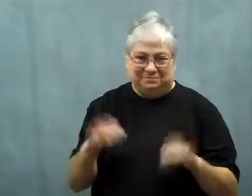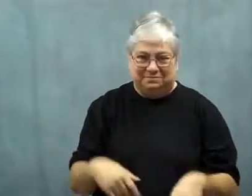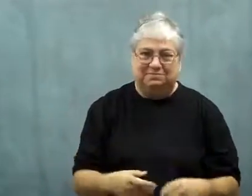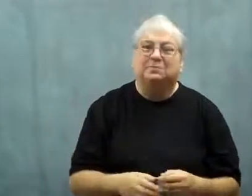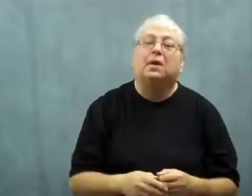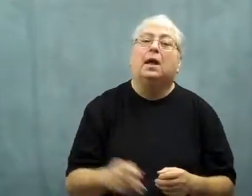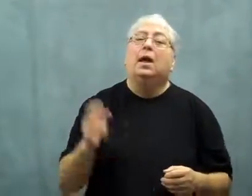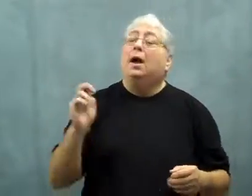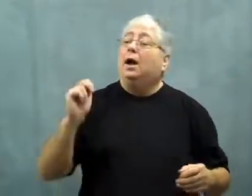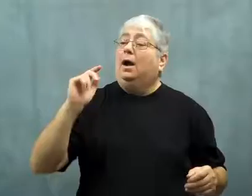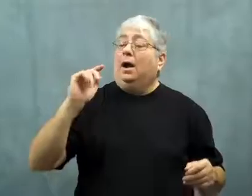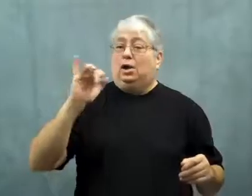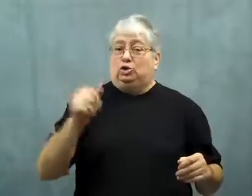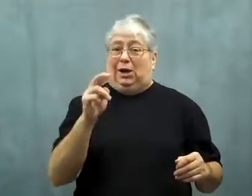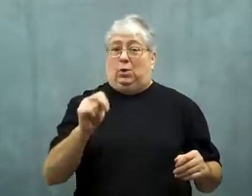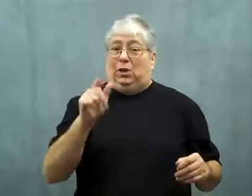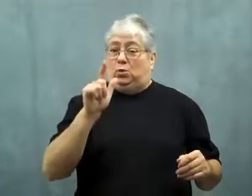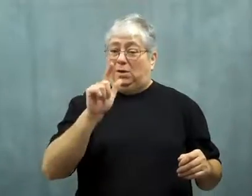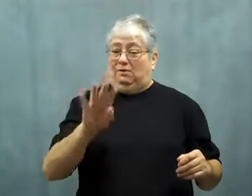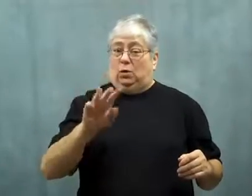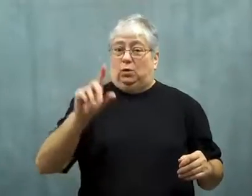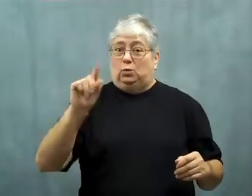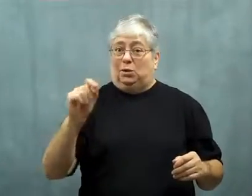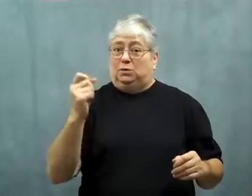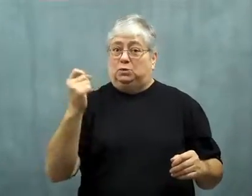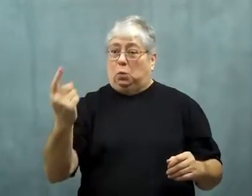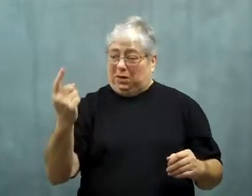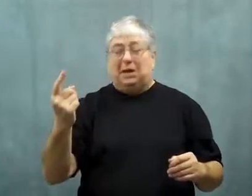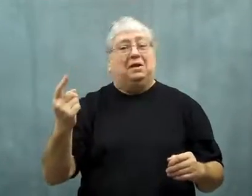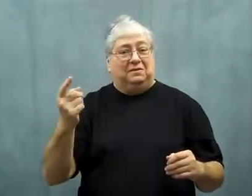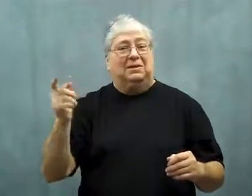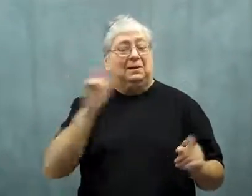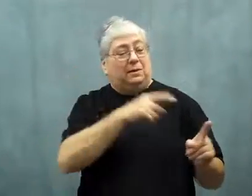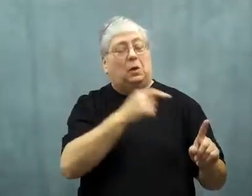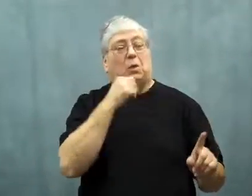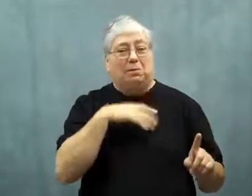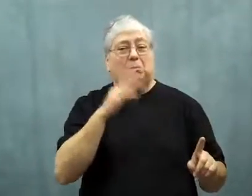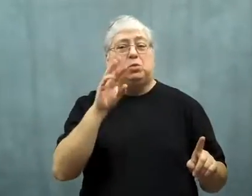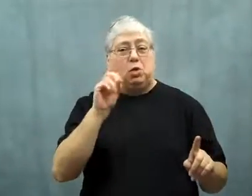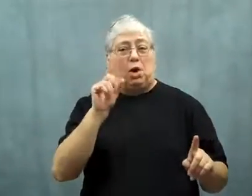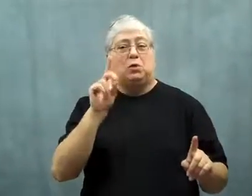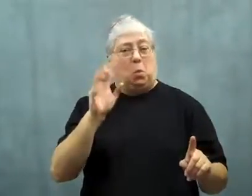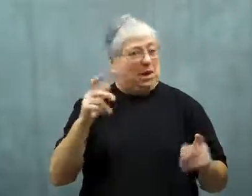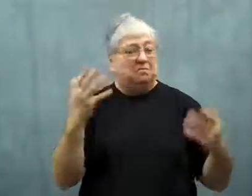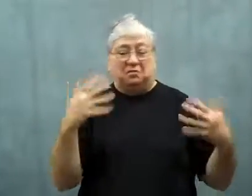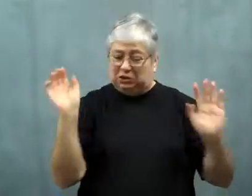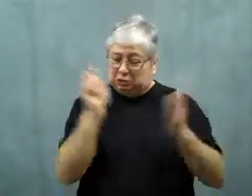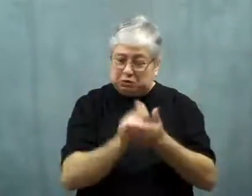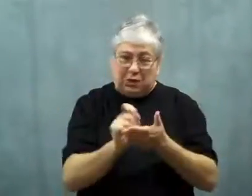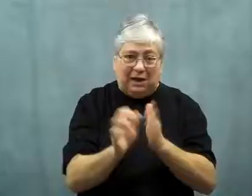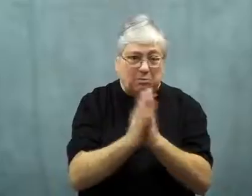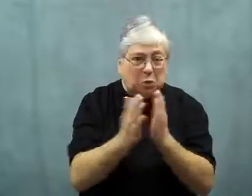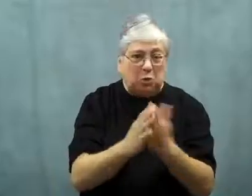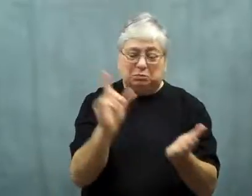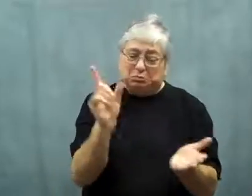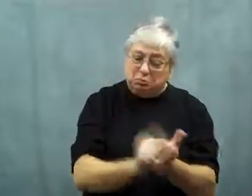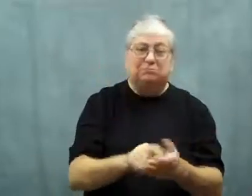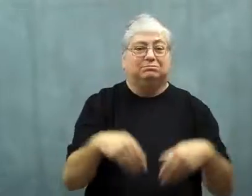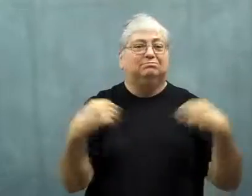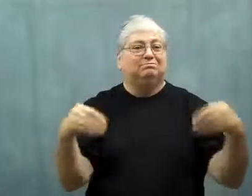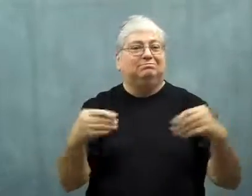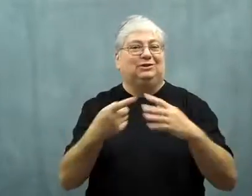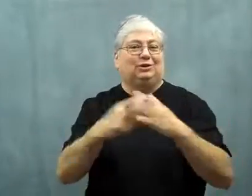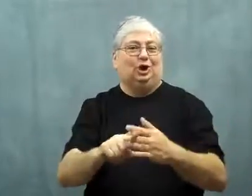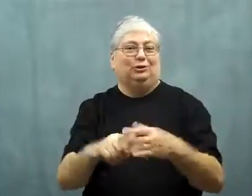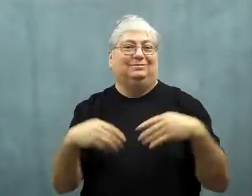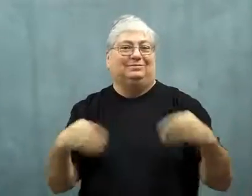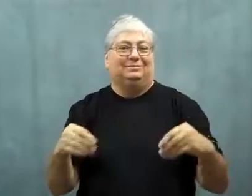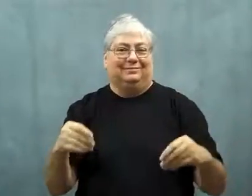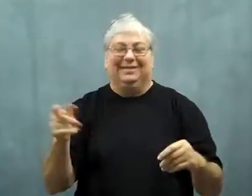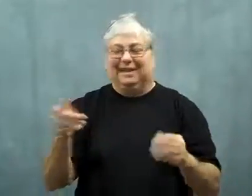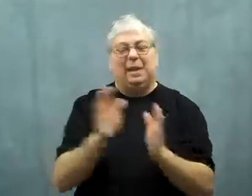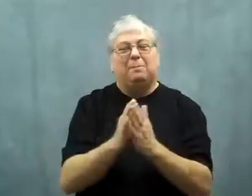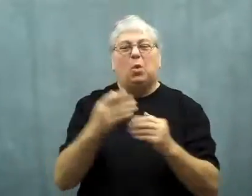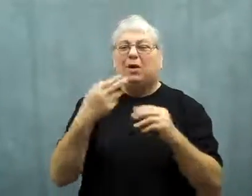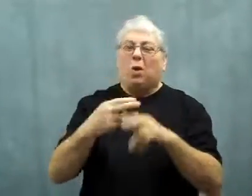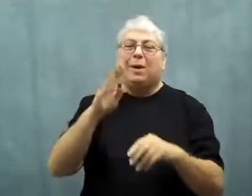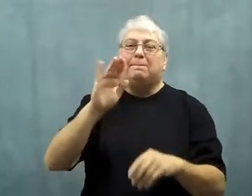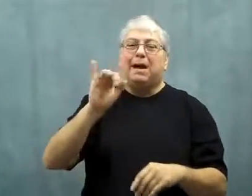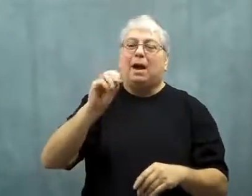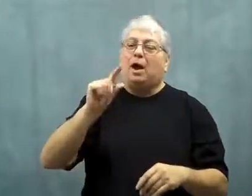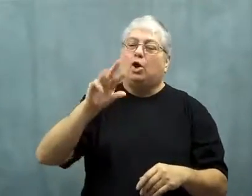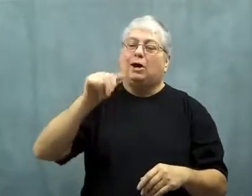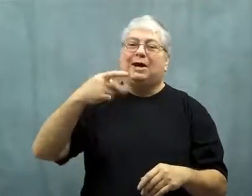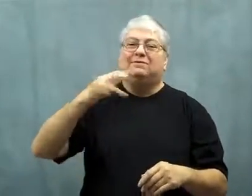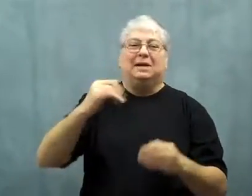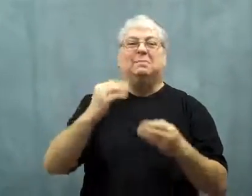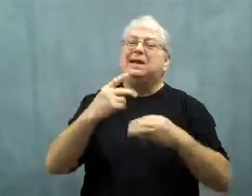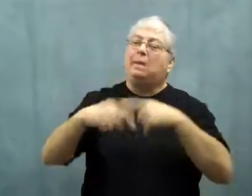Broadwell published her book on January 24, 2012.